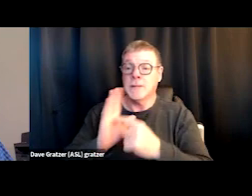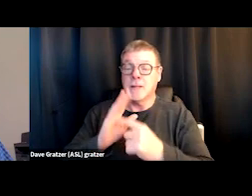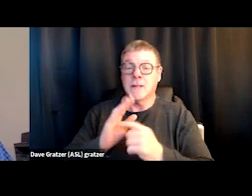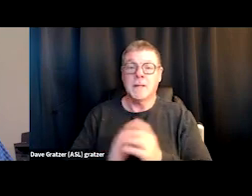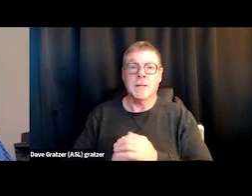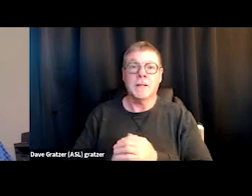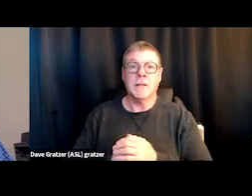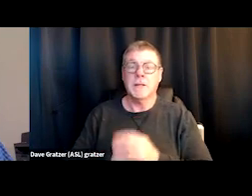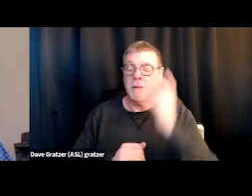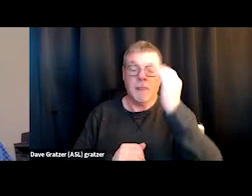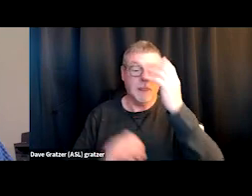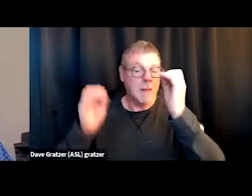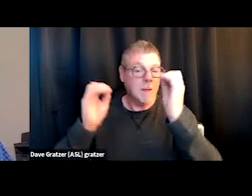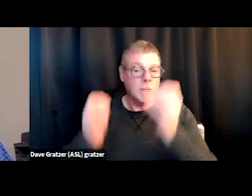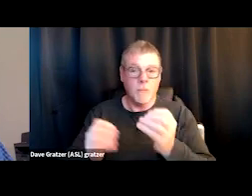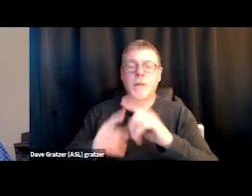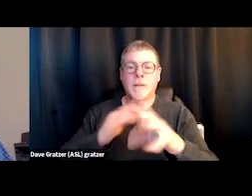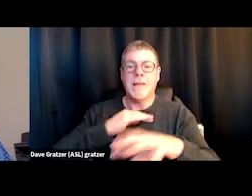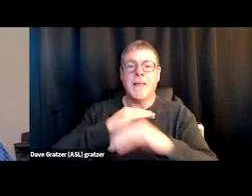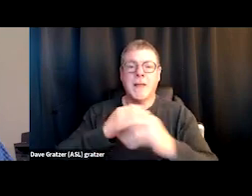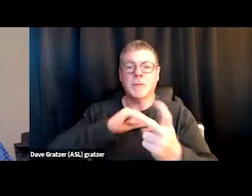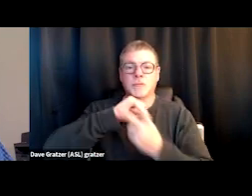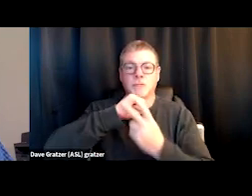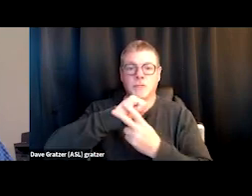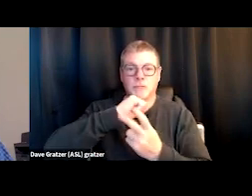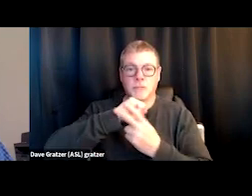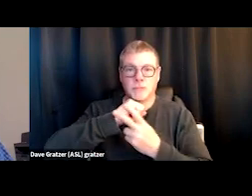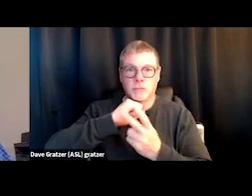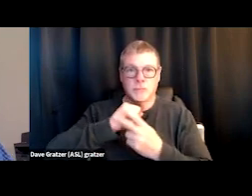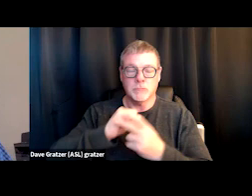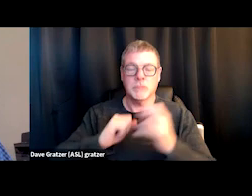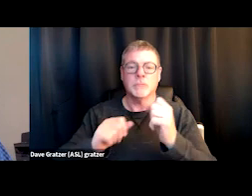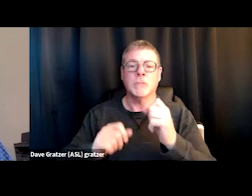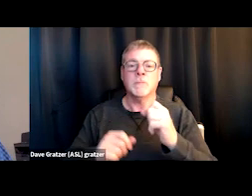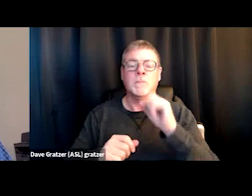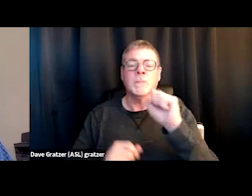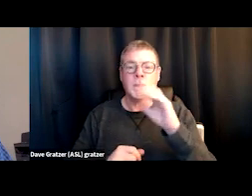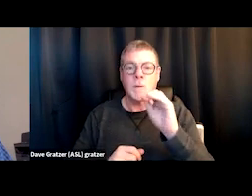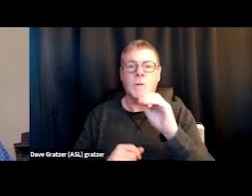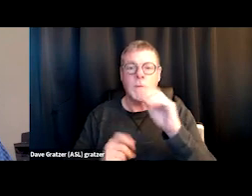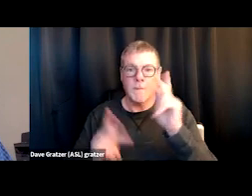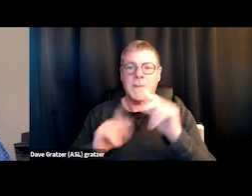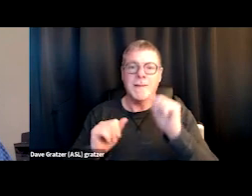we hadn't really thought about adding storage, so adding storage lockers, so folks could leave their backpacks